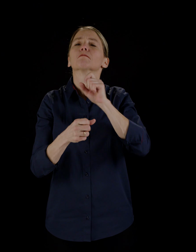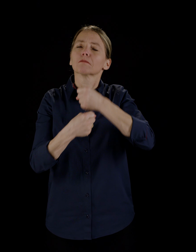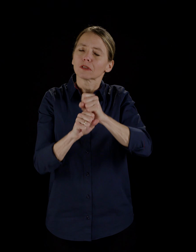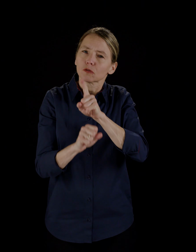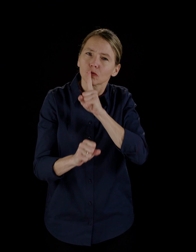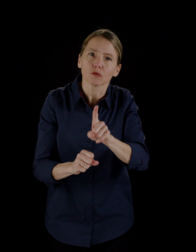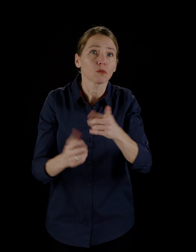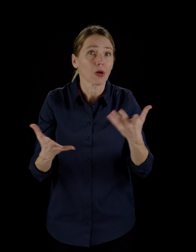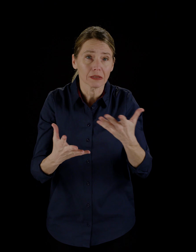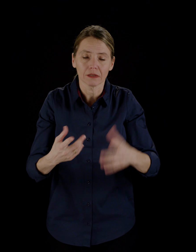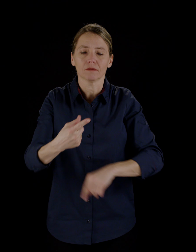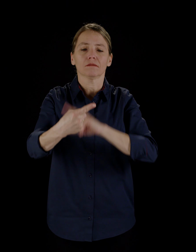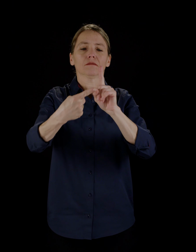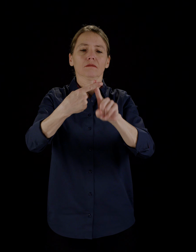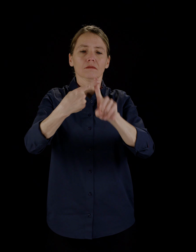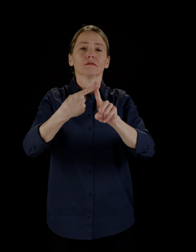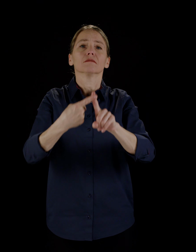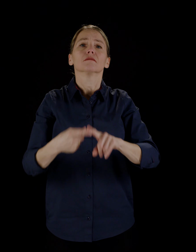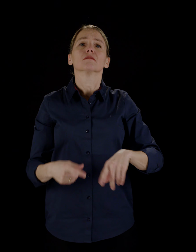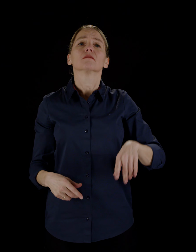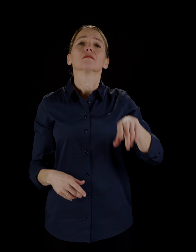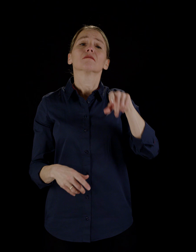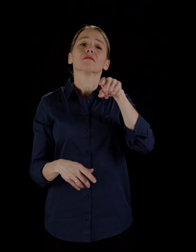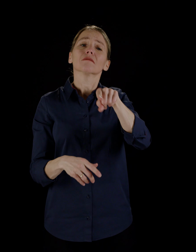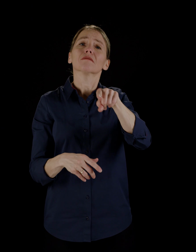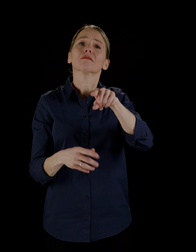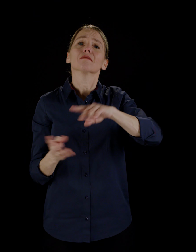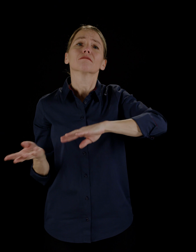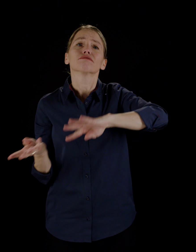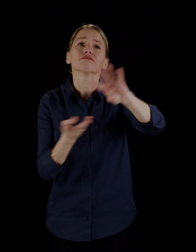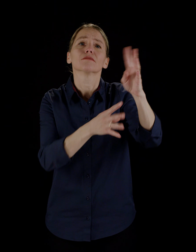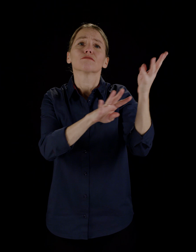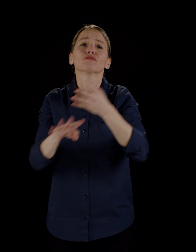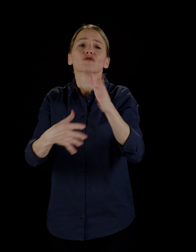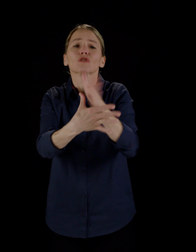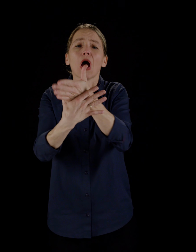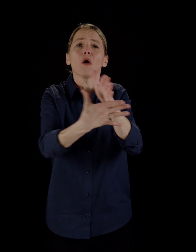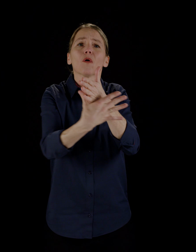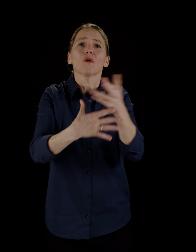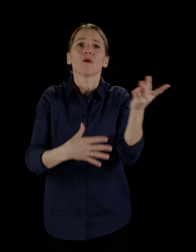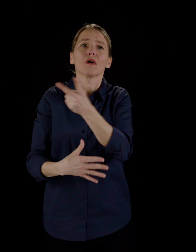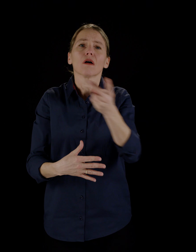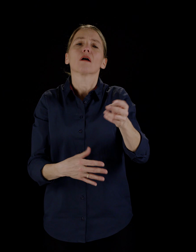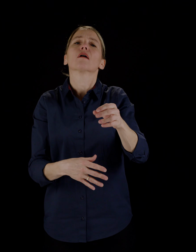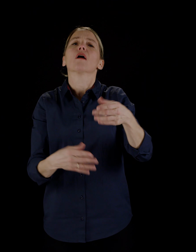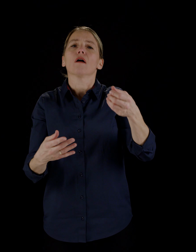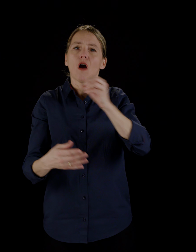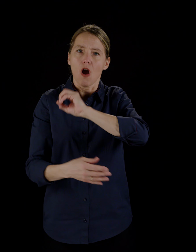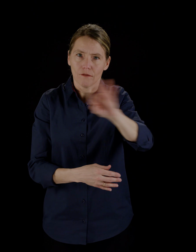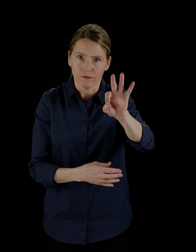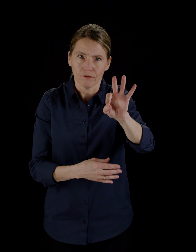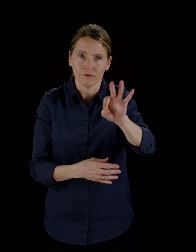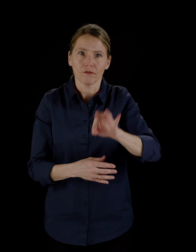1. When Netflix or other video streaming services are being used, be aware of what playback